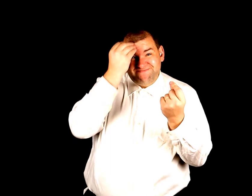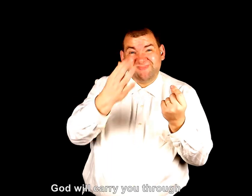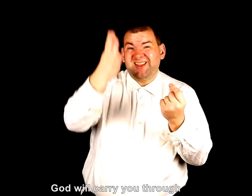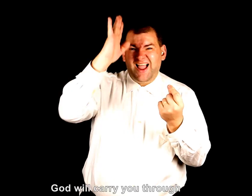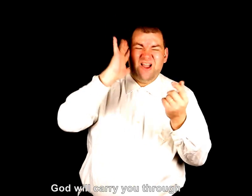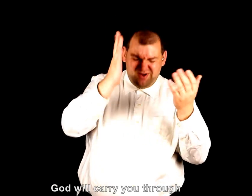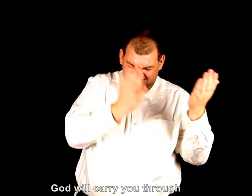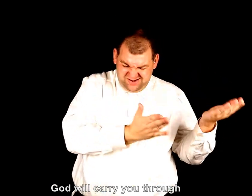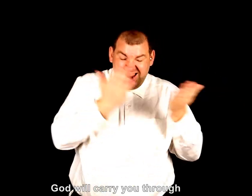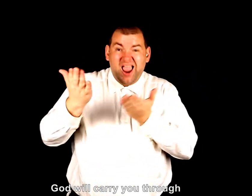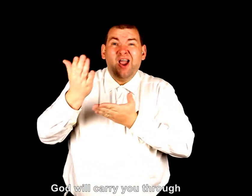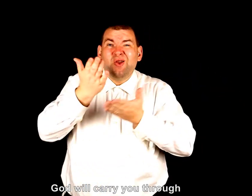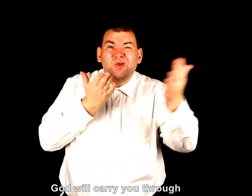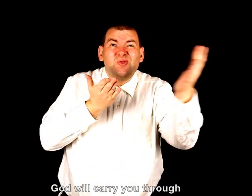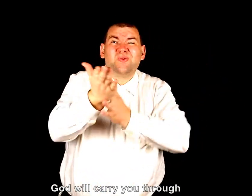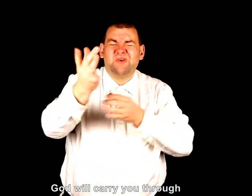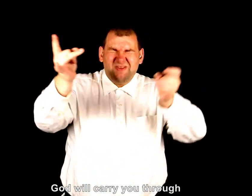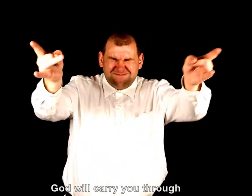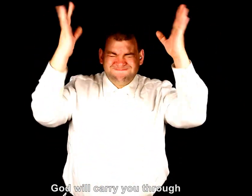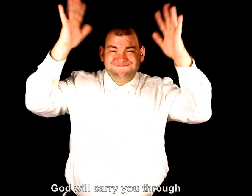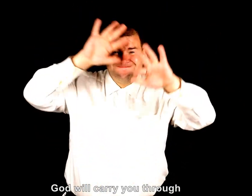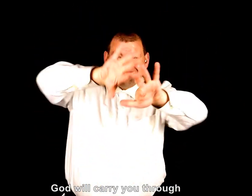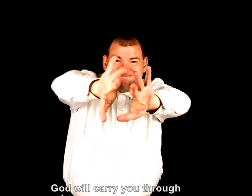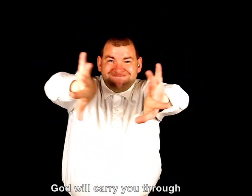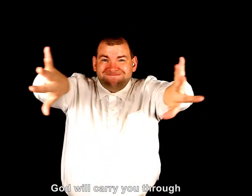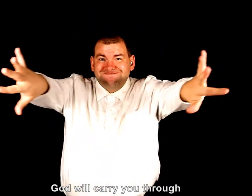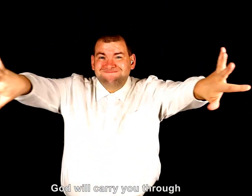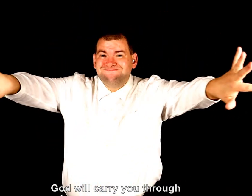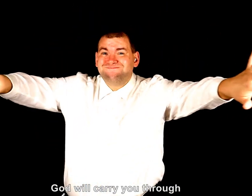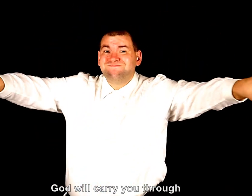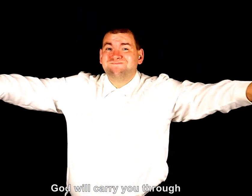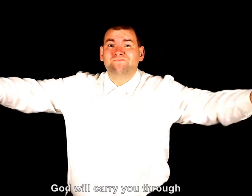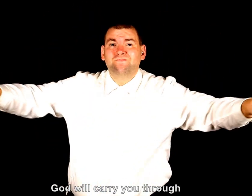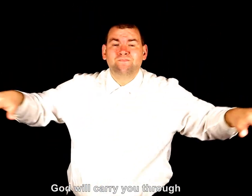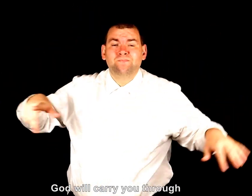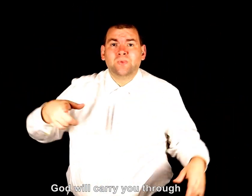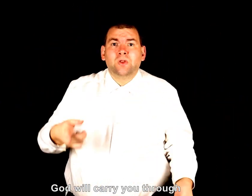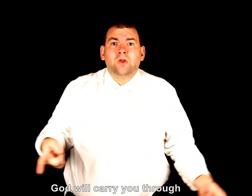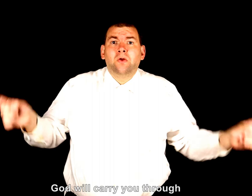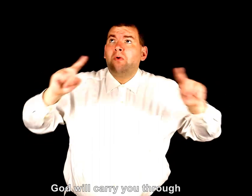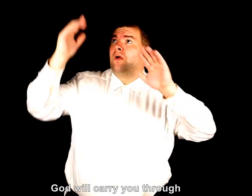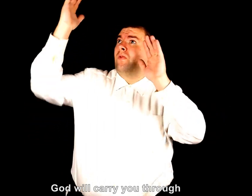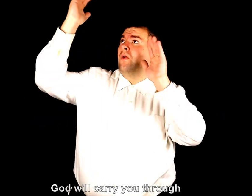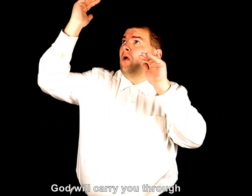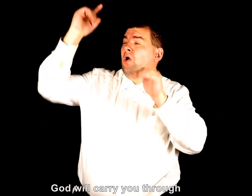God will carry you through